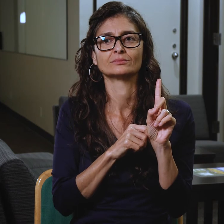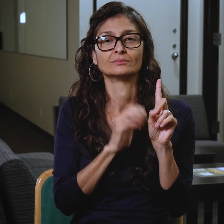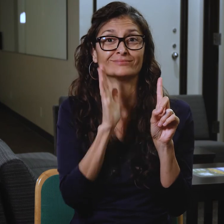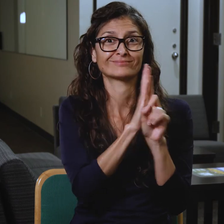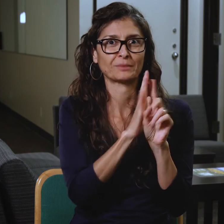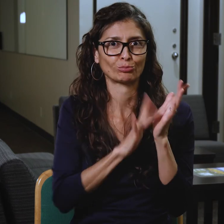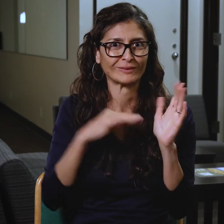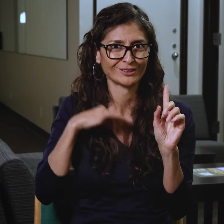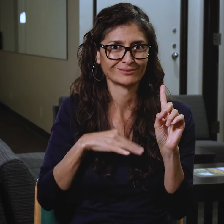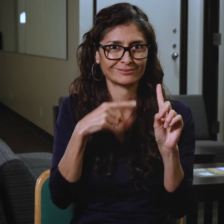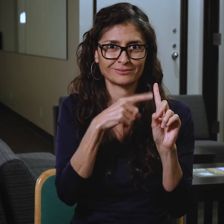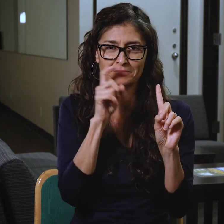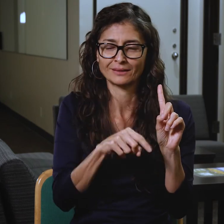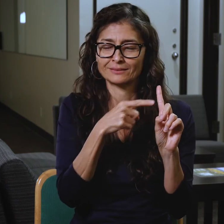and admit their privilege.